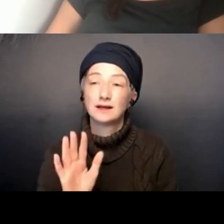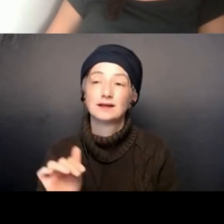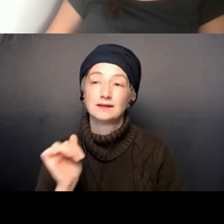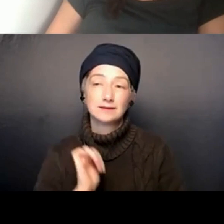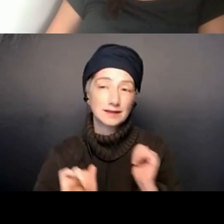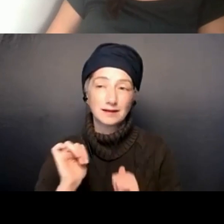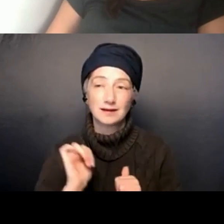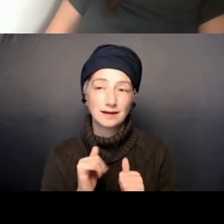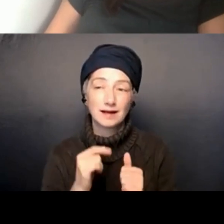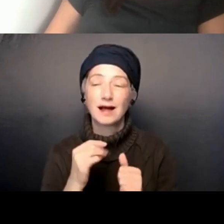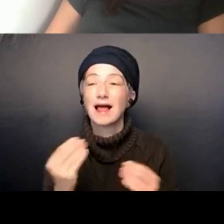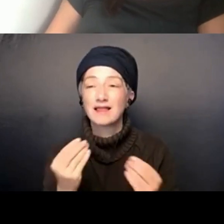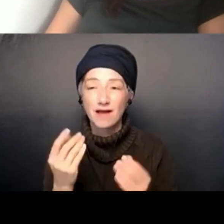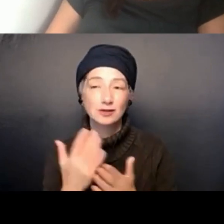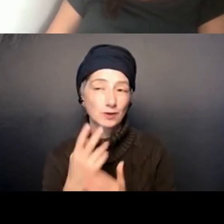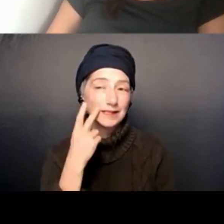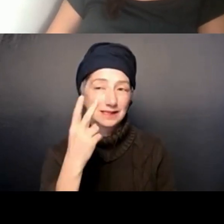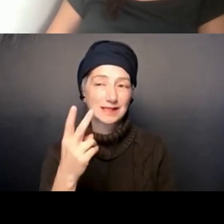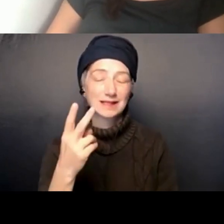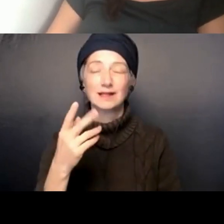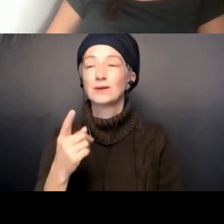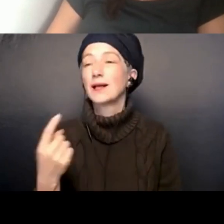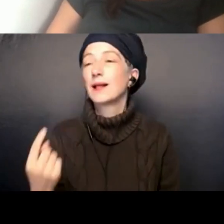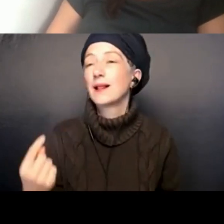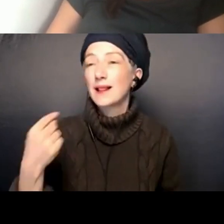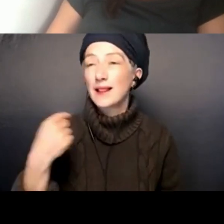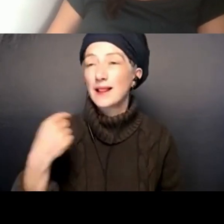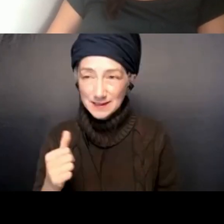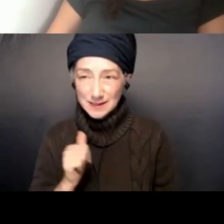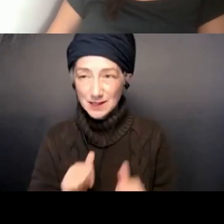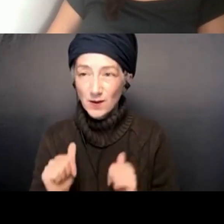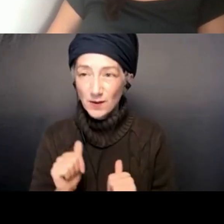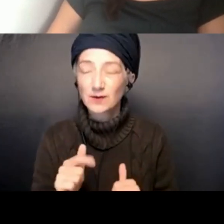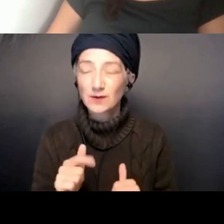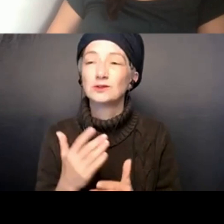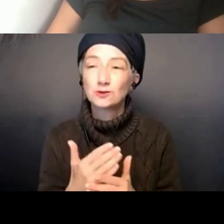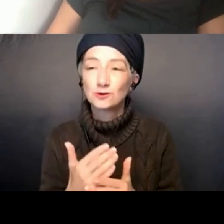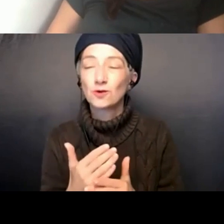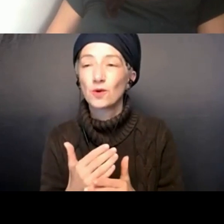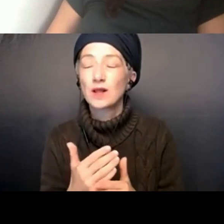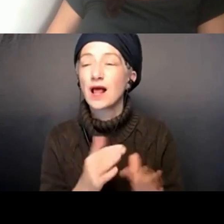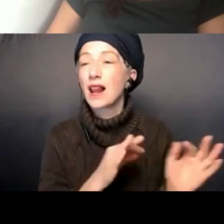because you made your last shows accessible in livestreams.